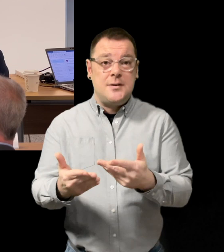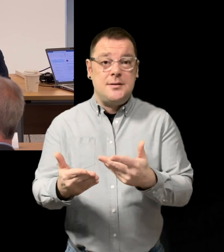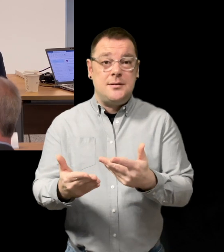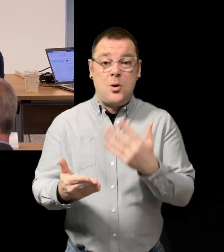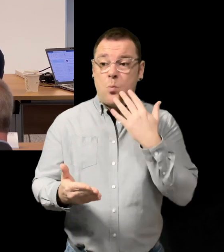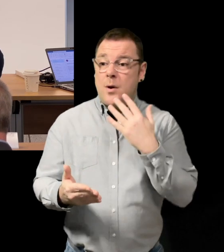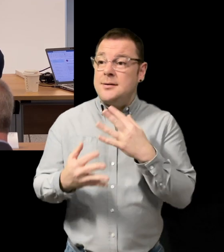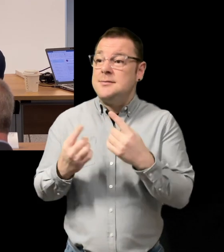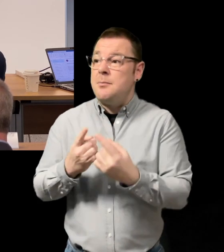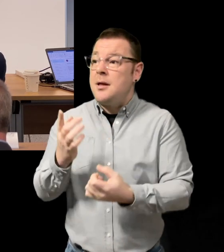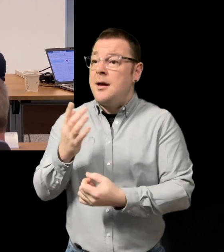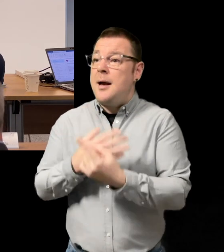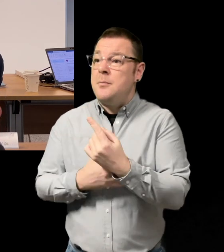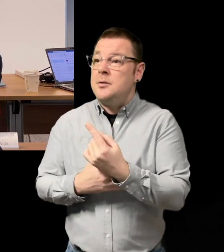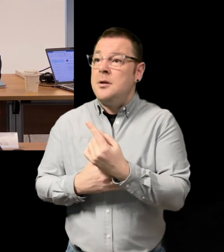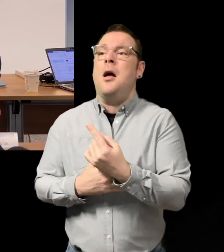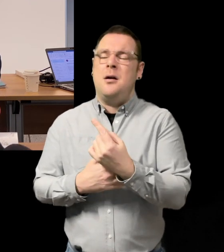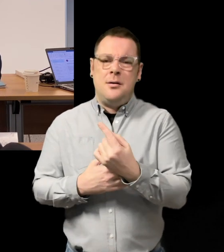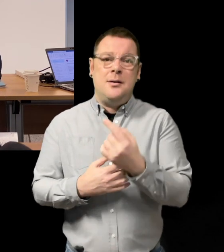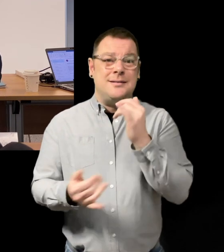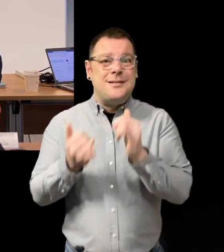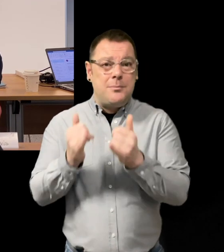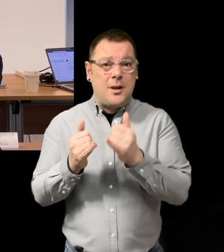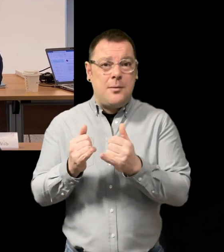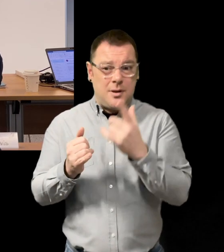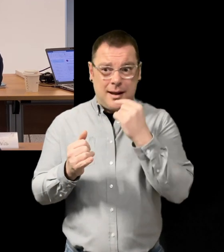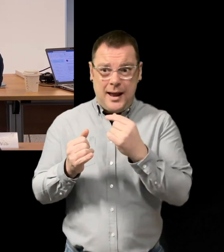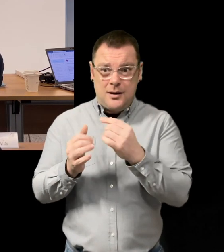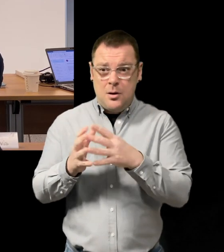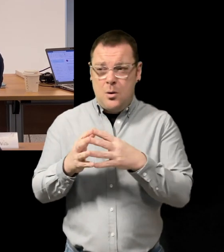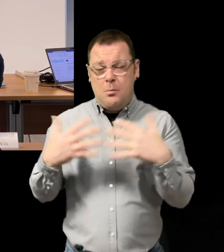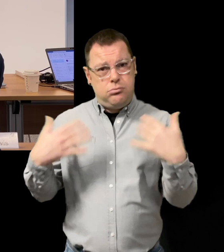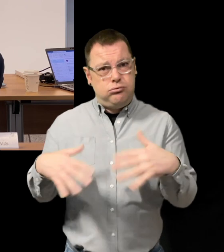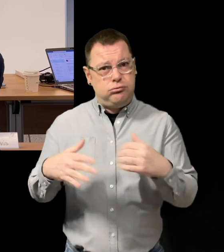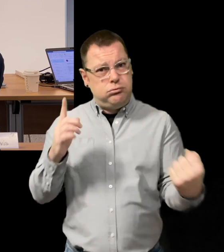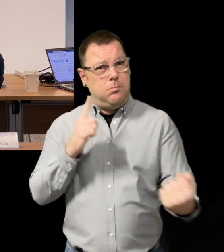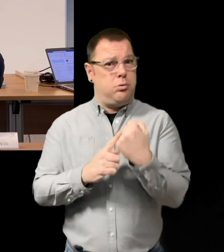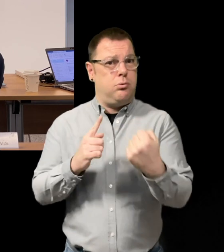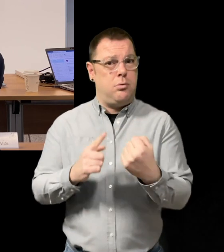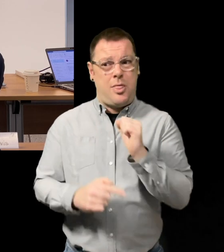So when we fall short, it can have a big and sometimes devastating impact on people's lives.